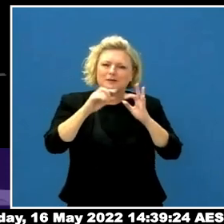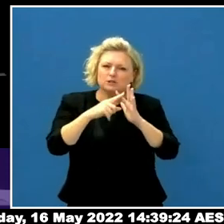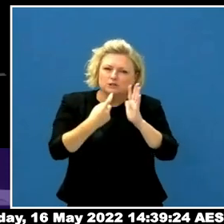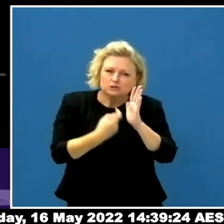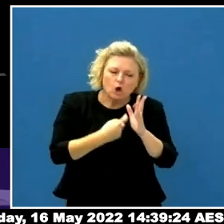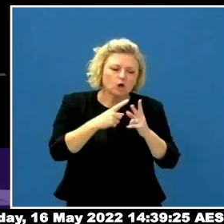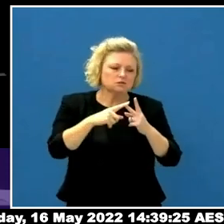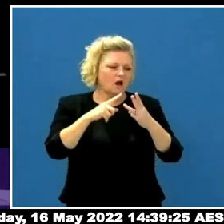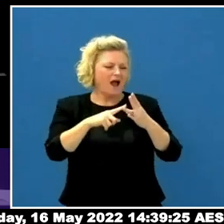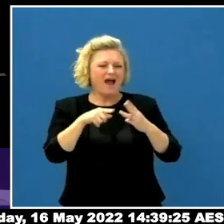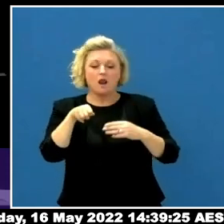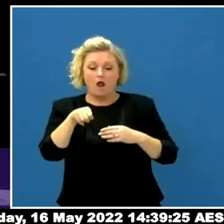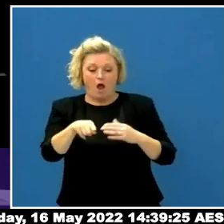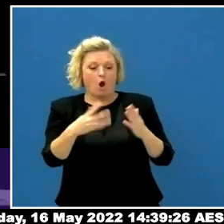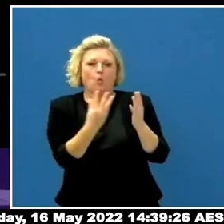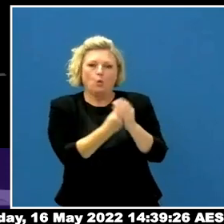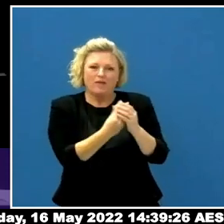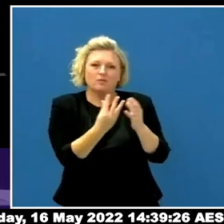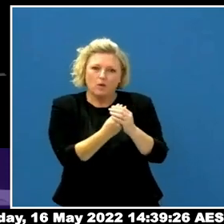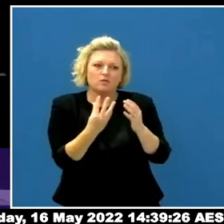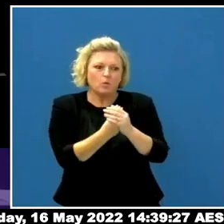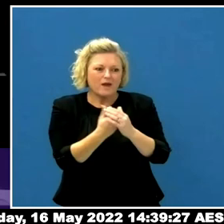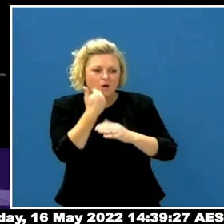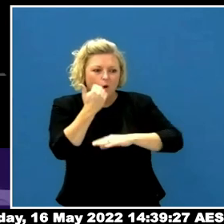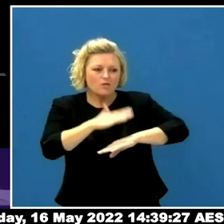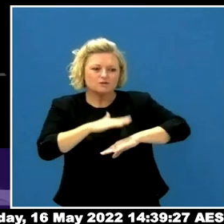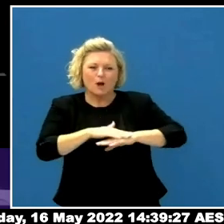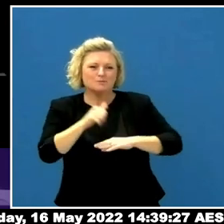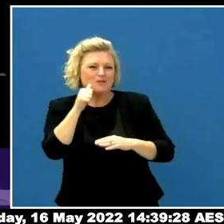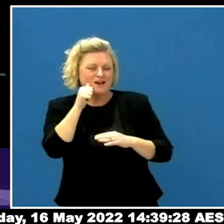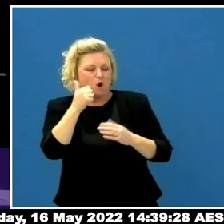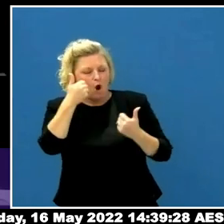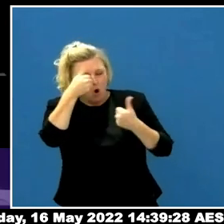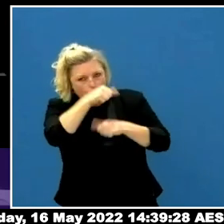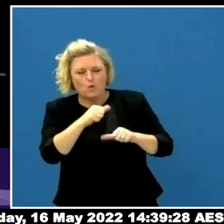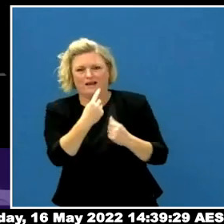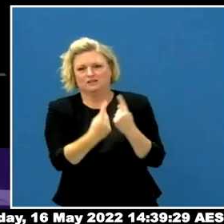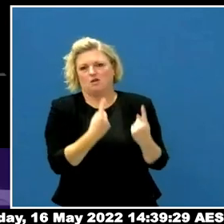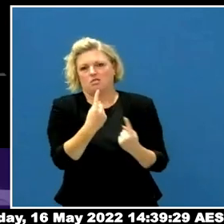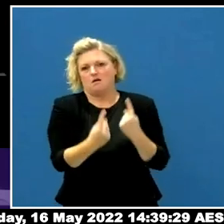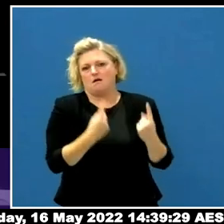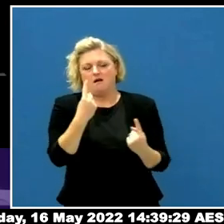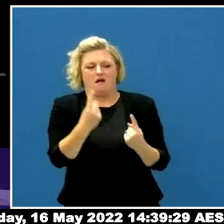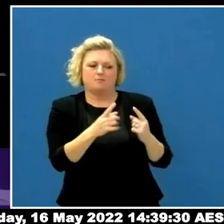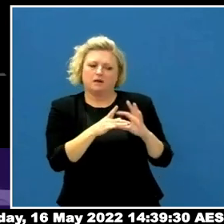So, they're involved in everything within the family as well, so they know exactly what